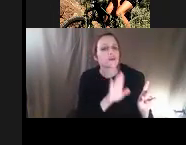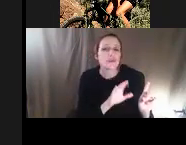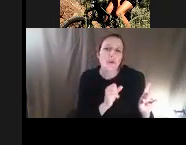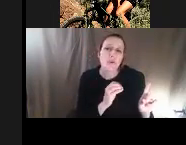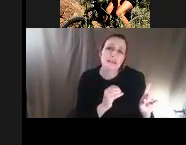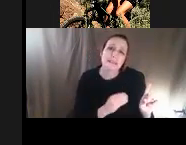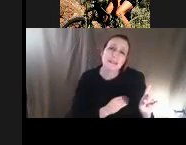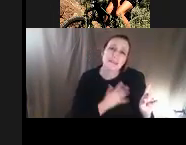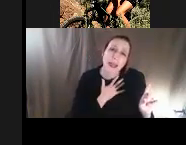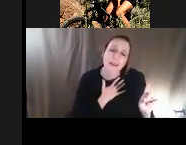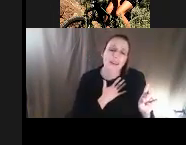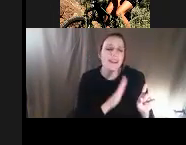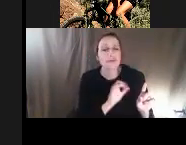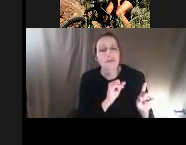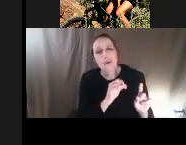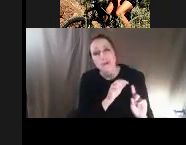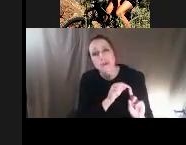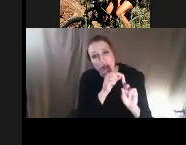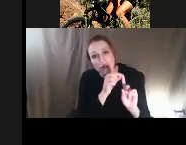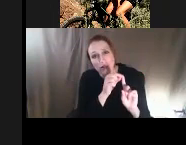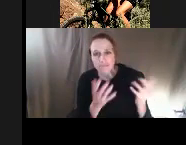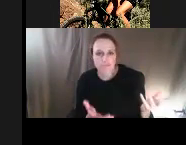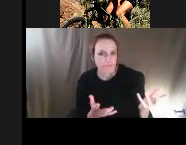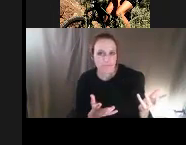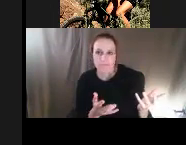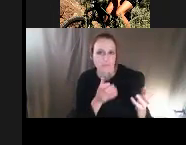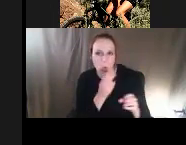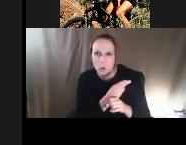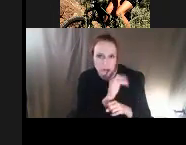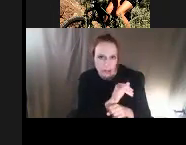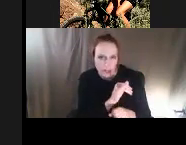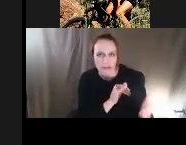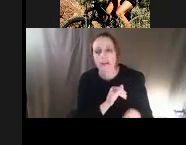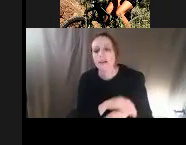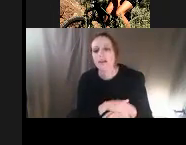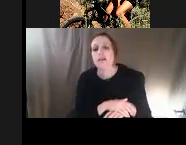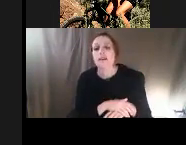in some way. Any comment that includes the term of endearment, honey, sweetie, dear.